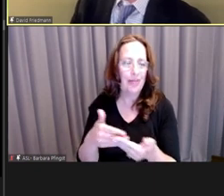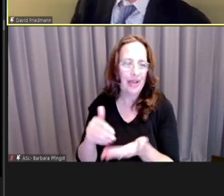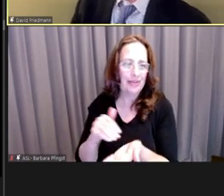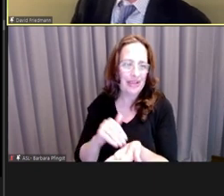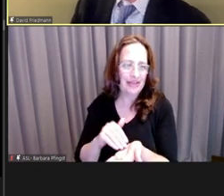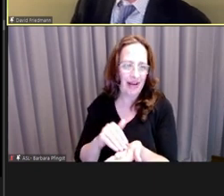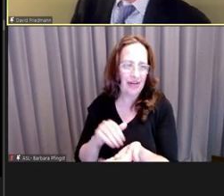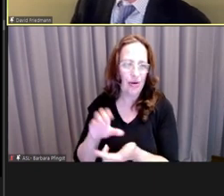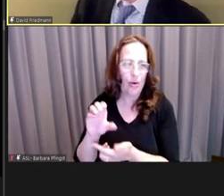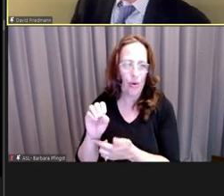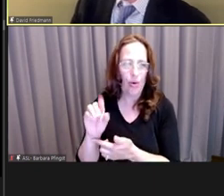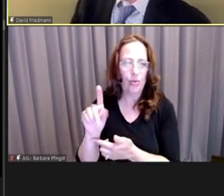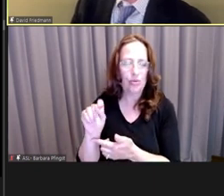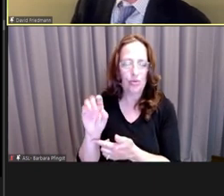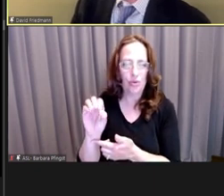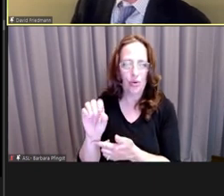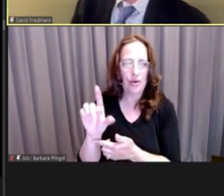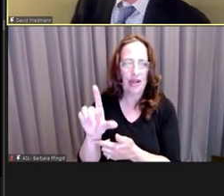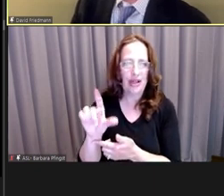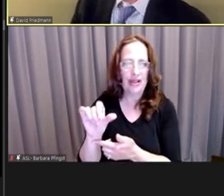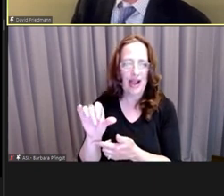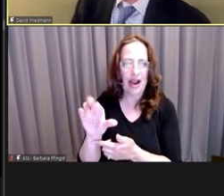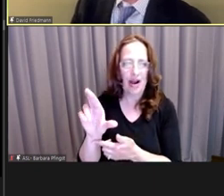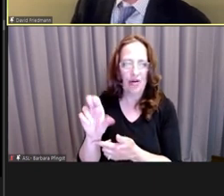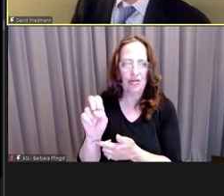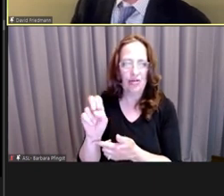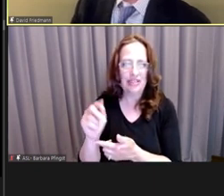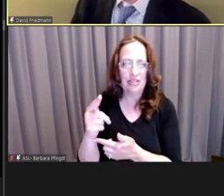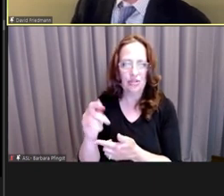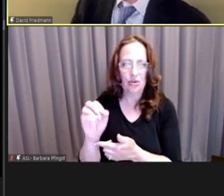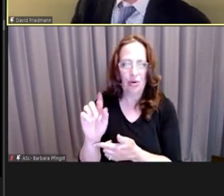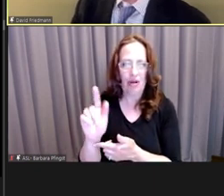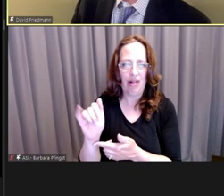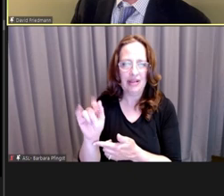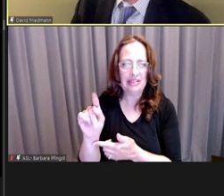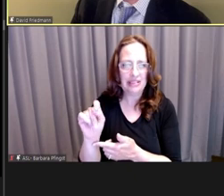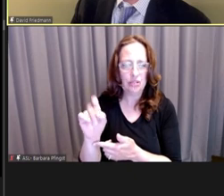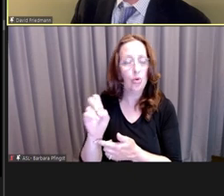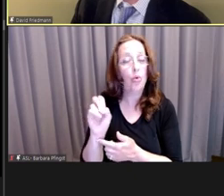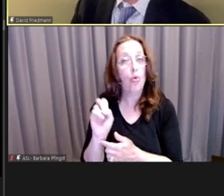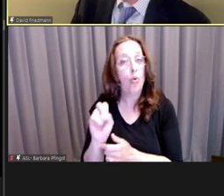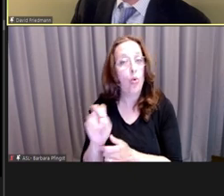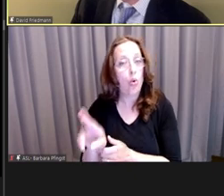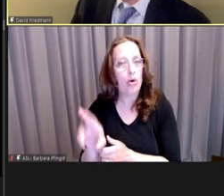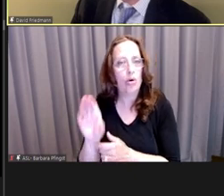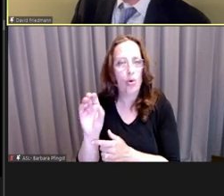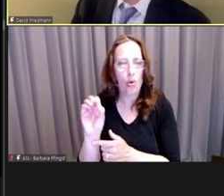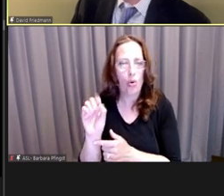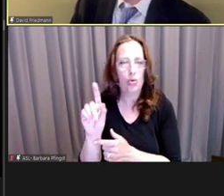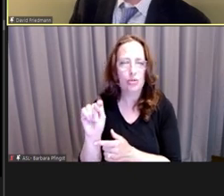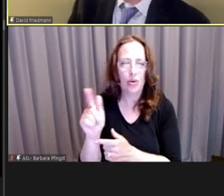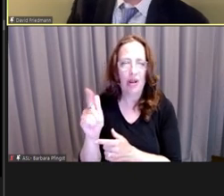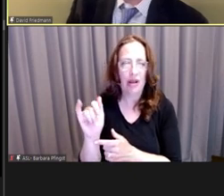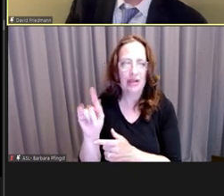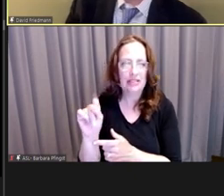It might be suggested that your child see an ophthalmologist. And that might be both because of some conditions that may also cause visual issues,